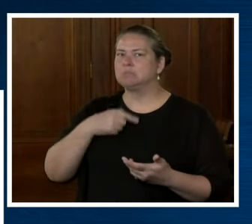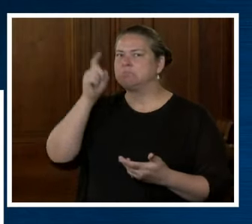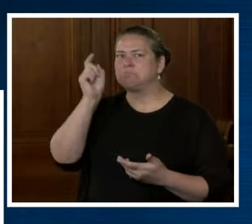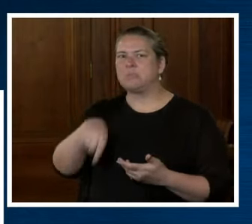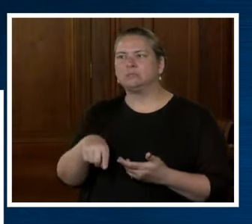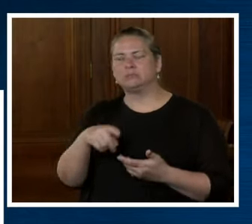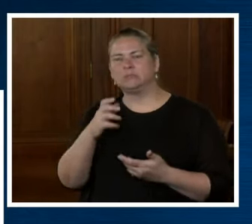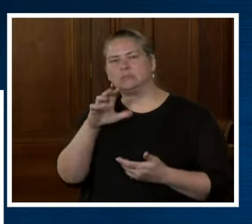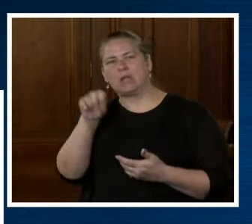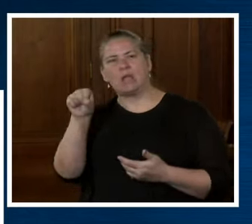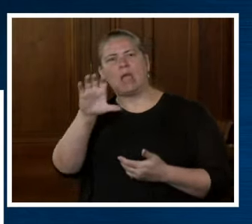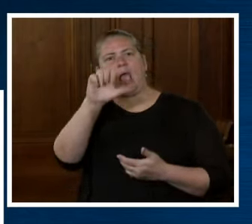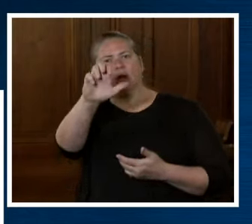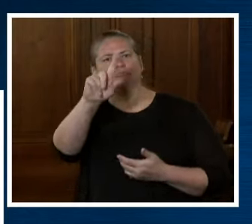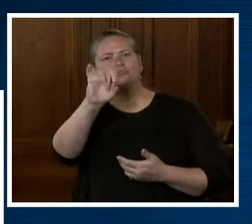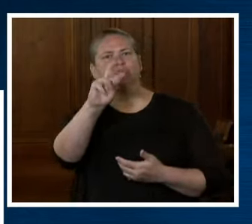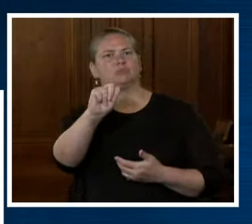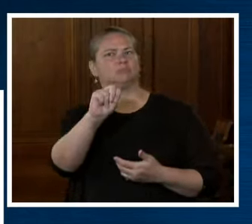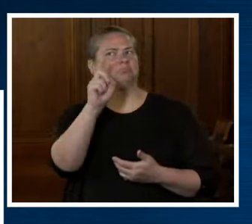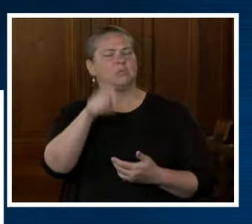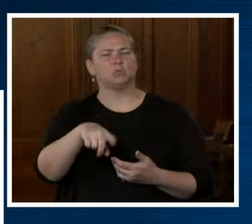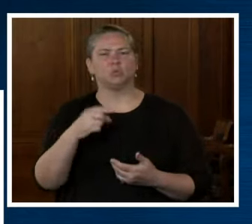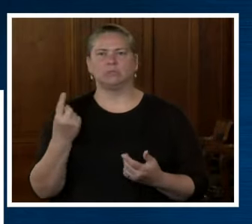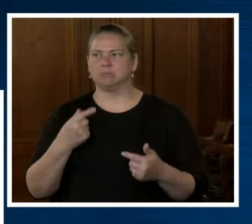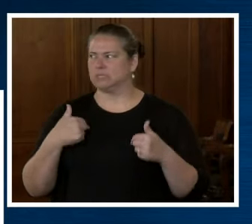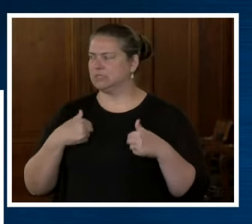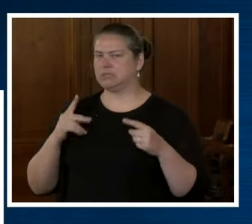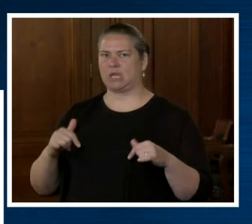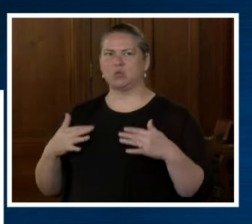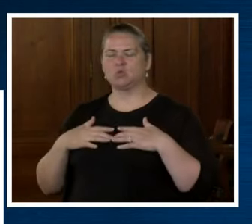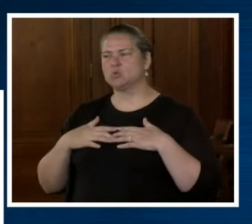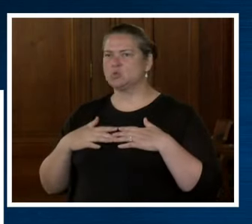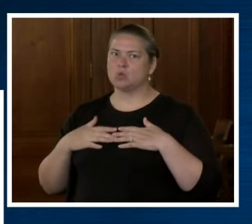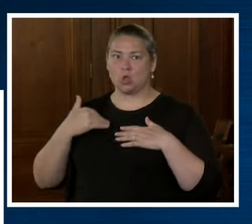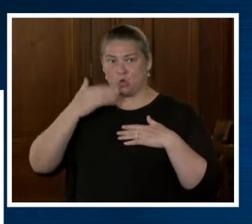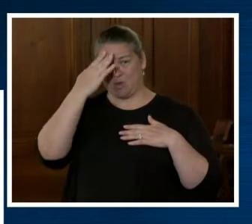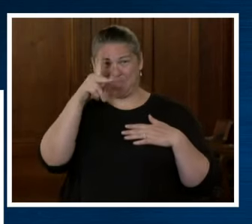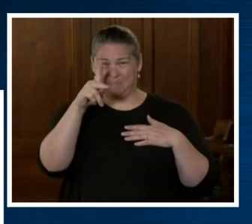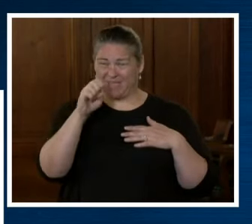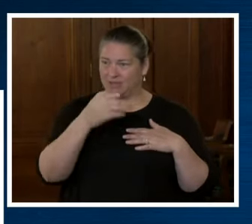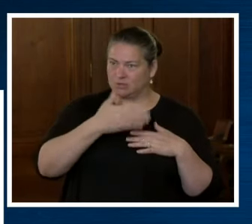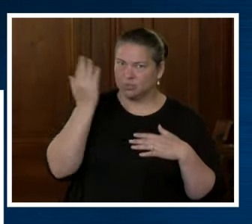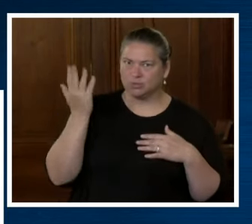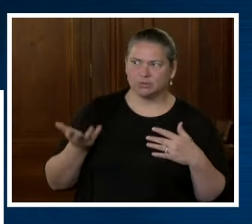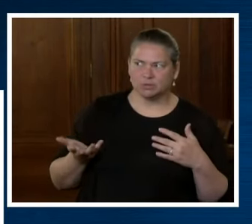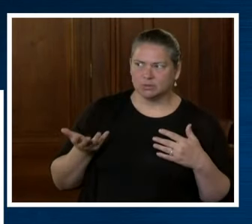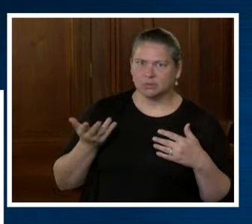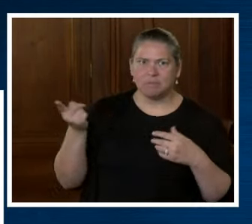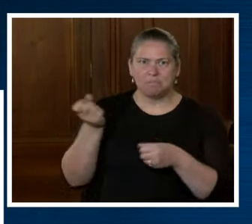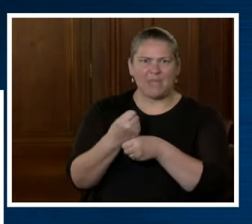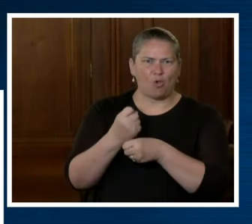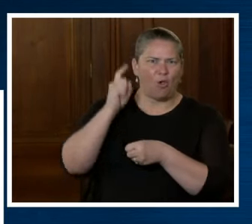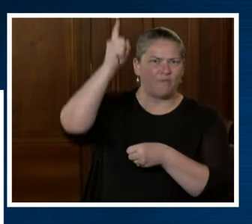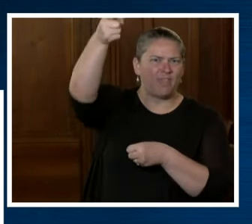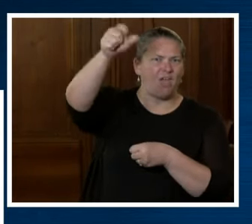PLAYING WITH MY KIDS, AND I GOT A CALL SAYING THAT WE HAD OUR FIRST CASE. AND WE KNEW IT WAS OUT THERE.